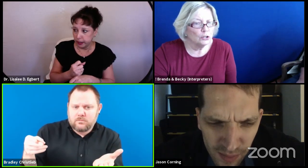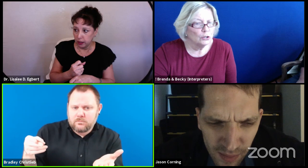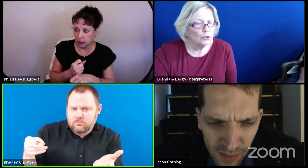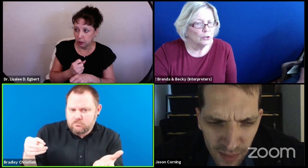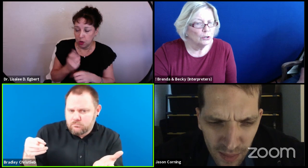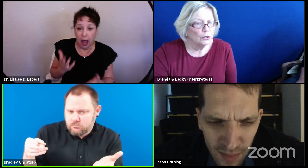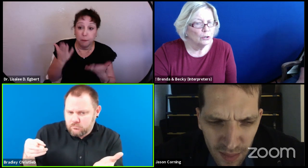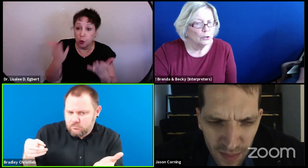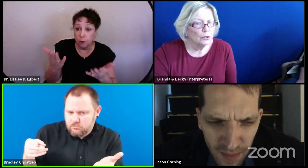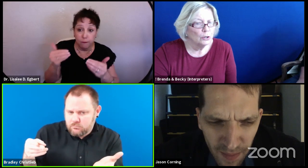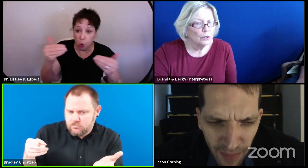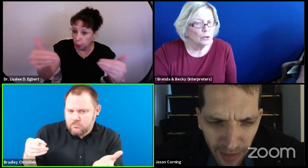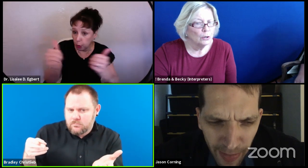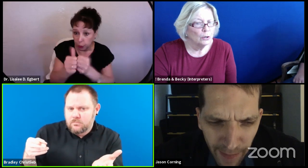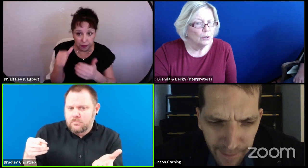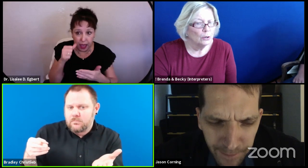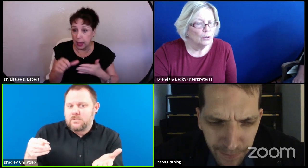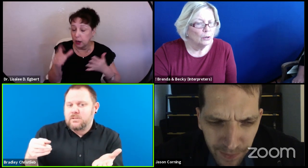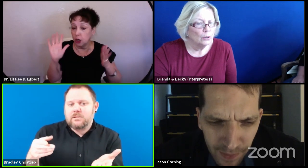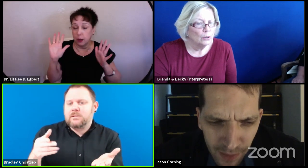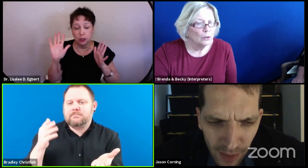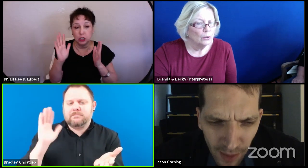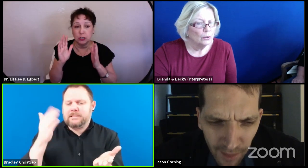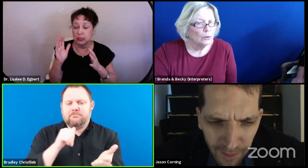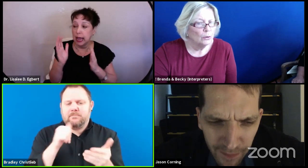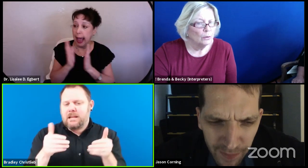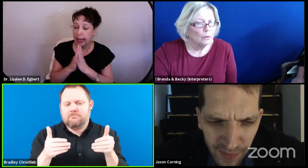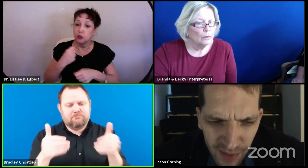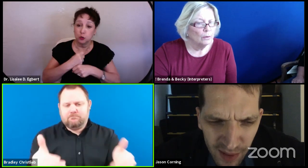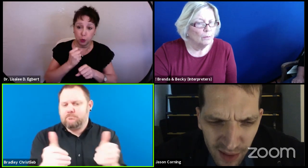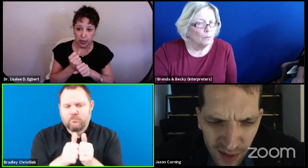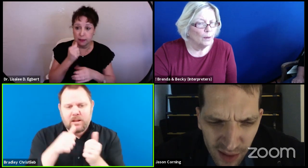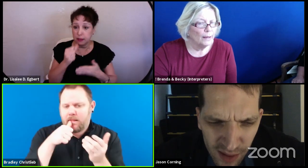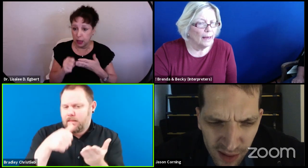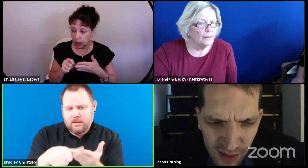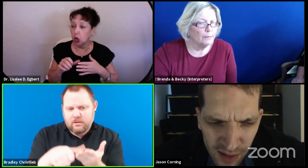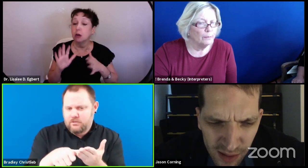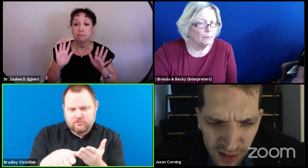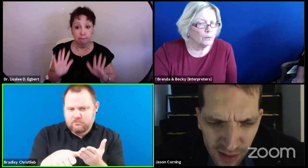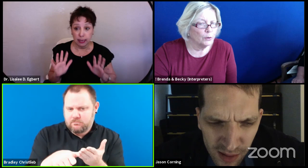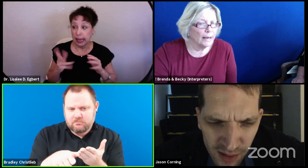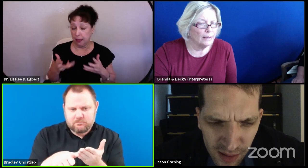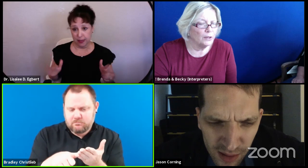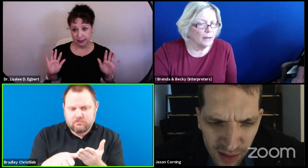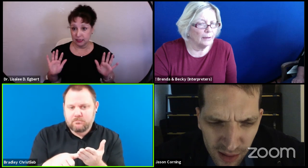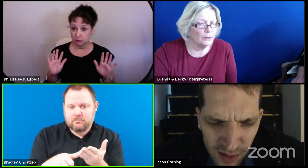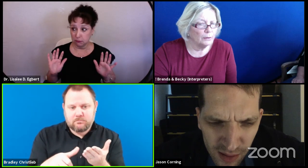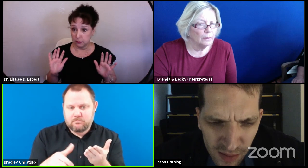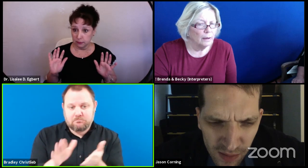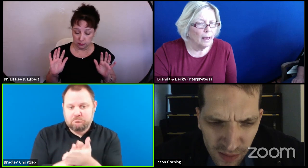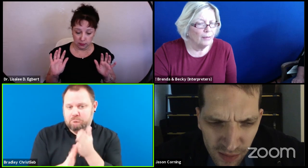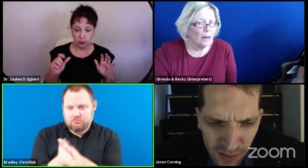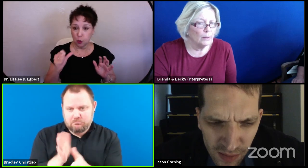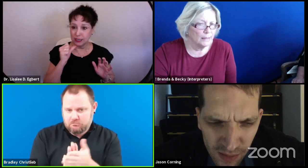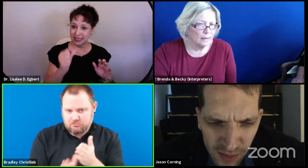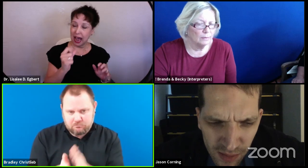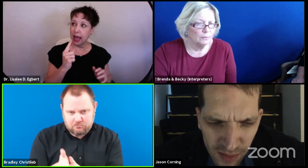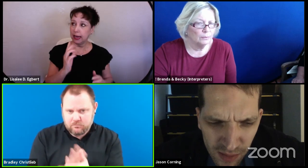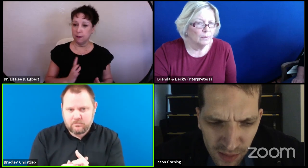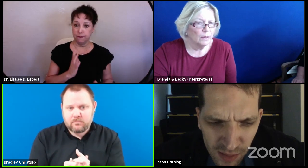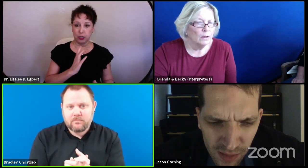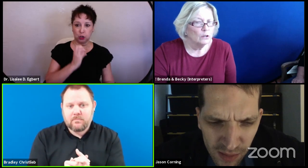ODHH went ahead and created the letter, and that was it.